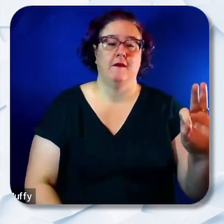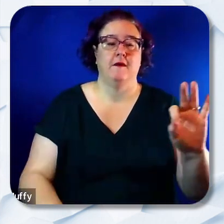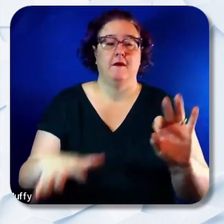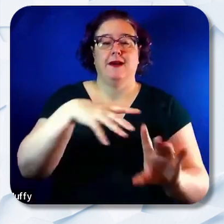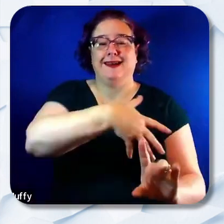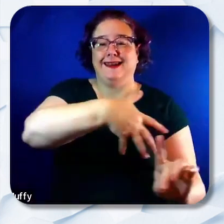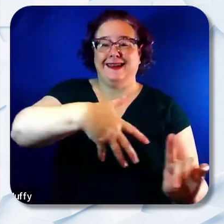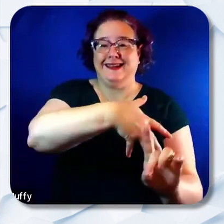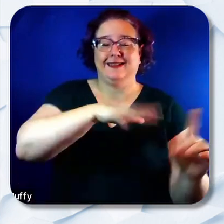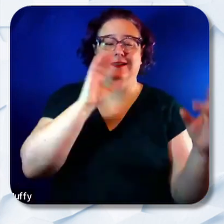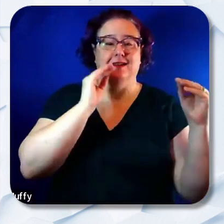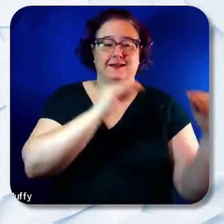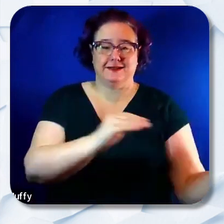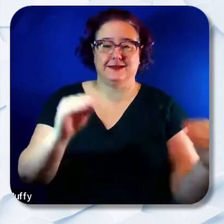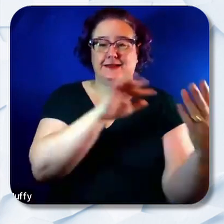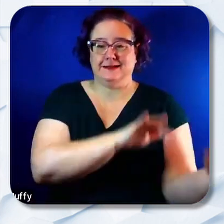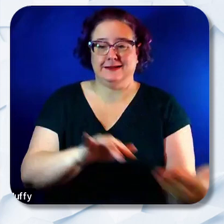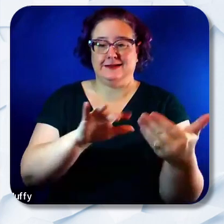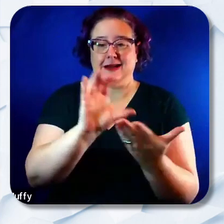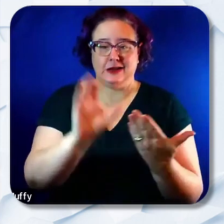Development, and 11. Teacher retention strategies.